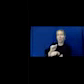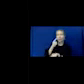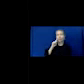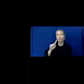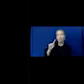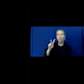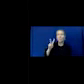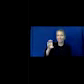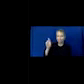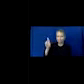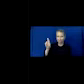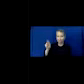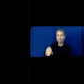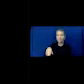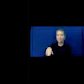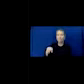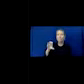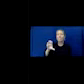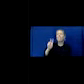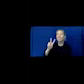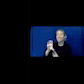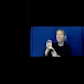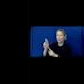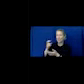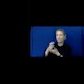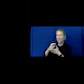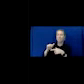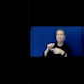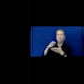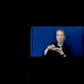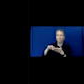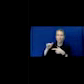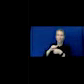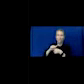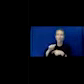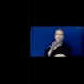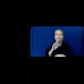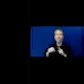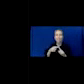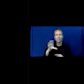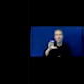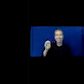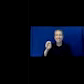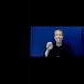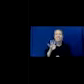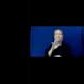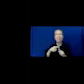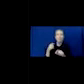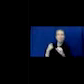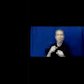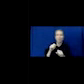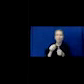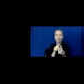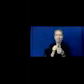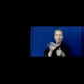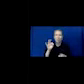Today I will be talking about customizing employment and the strengths of a sports fan.